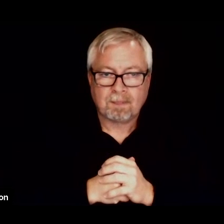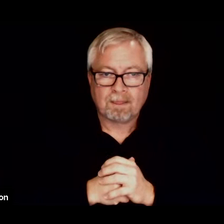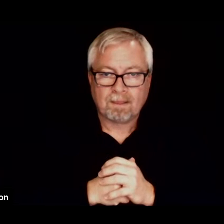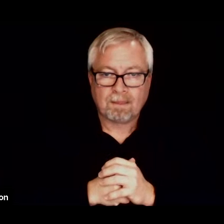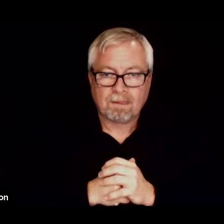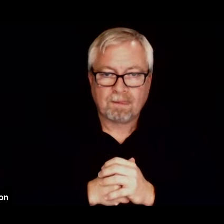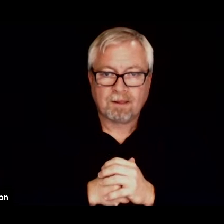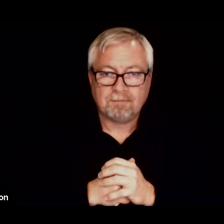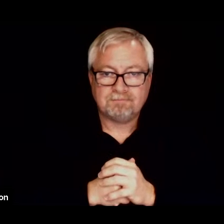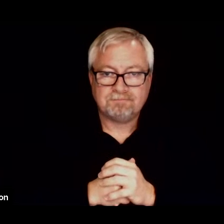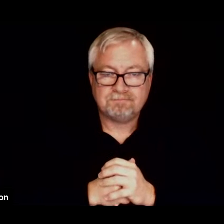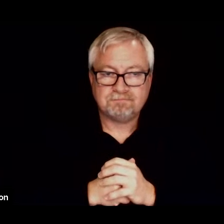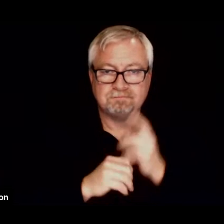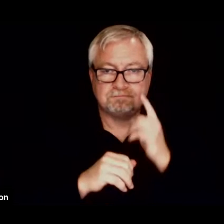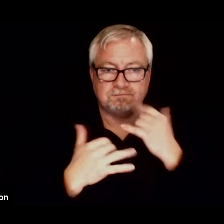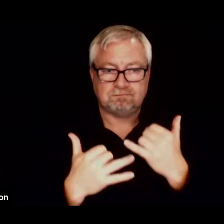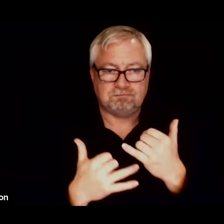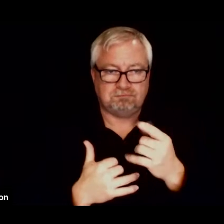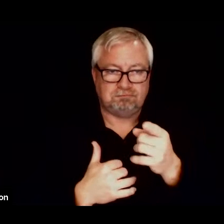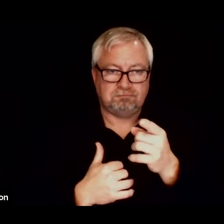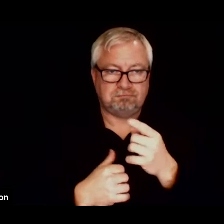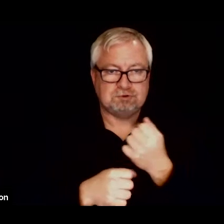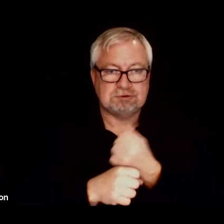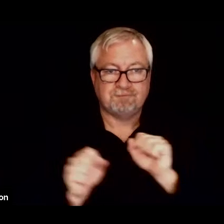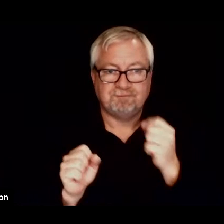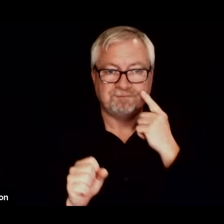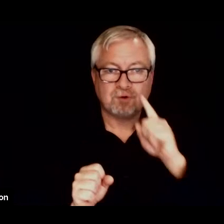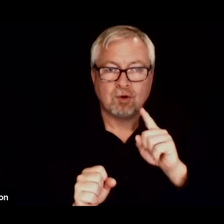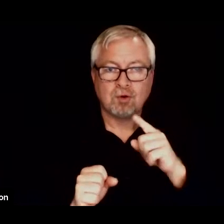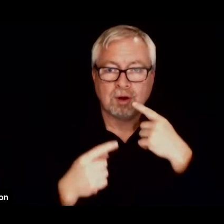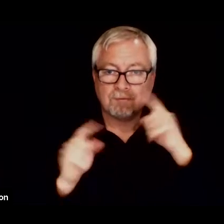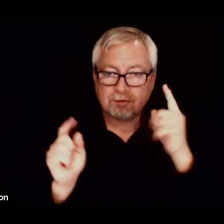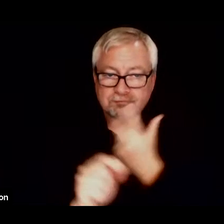the federal government will buy and distribute it however you may have to pay for a clinic visit to